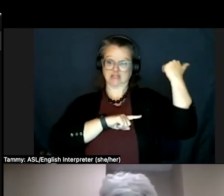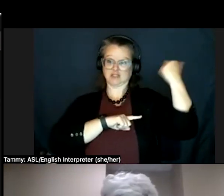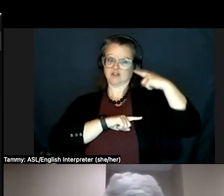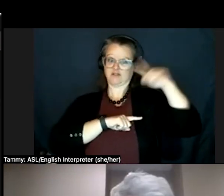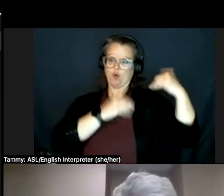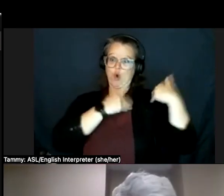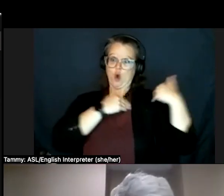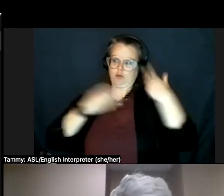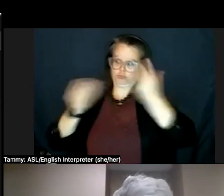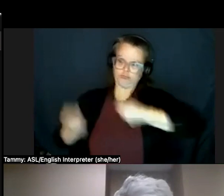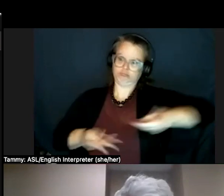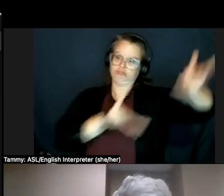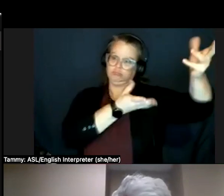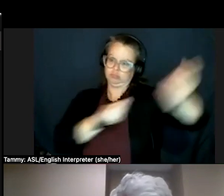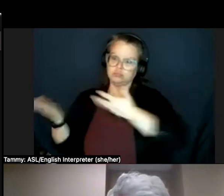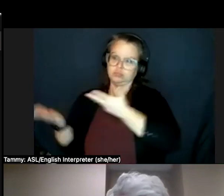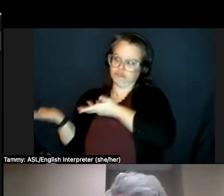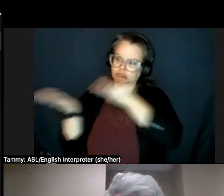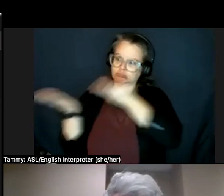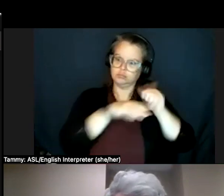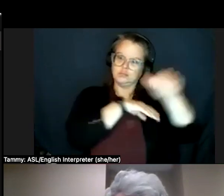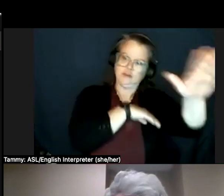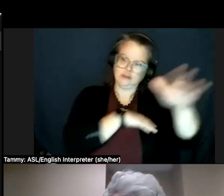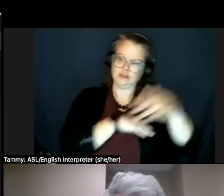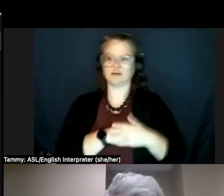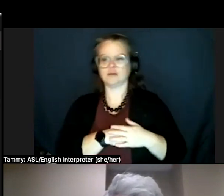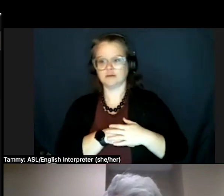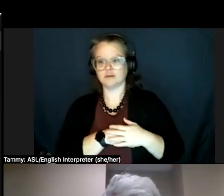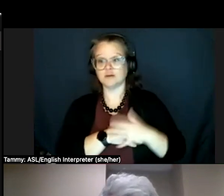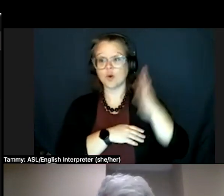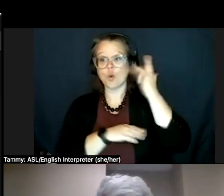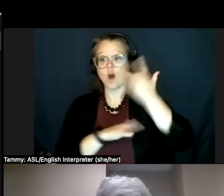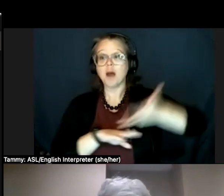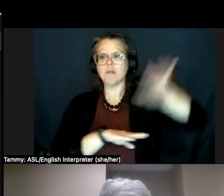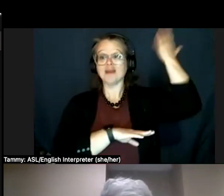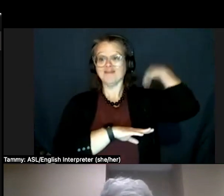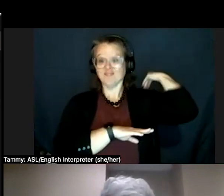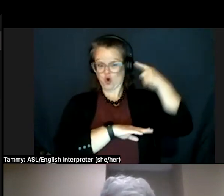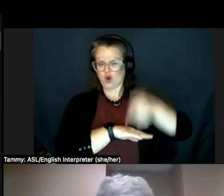no longer having to run around and get quotes for individuals who live in remote areas to get